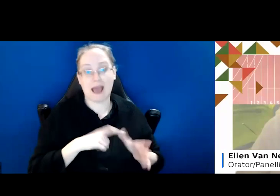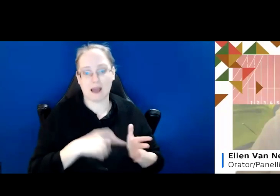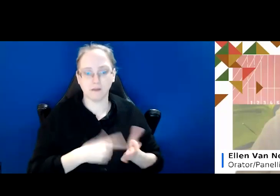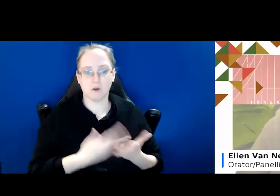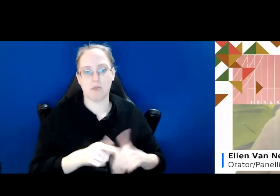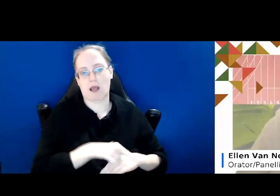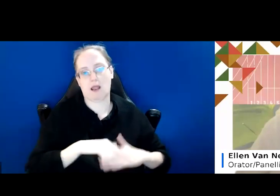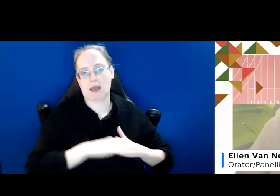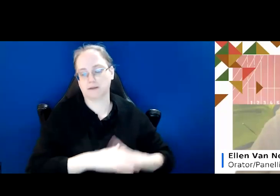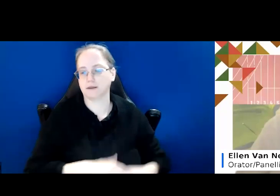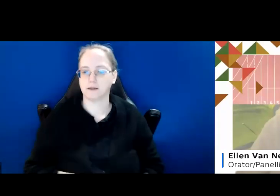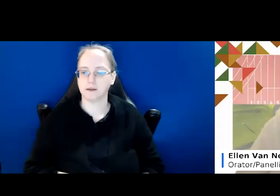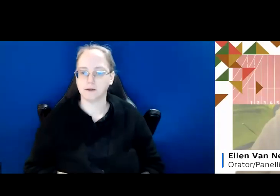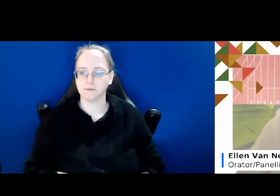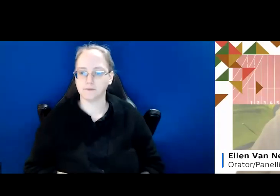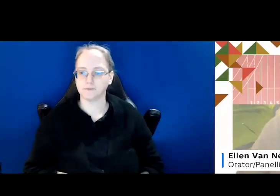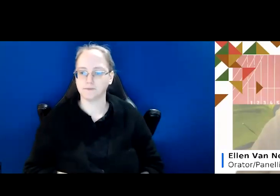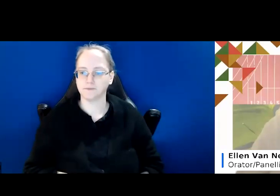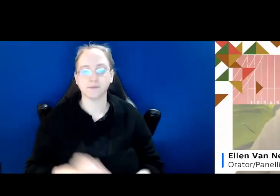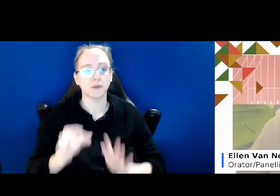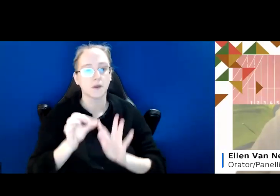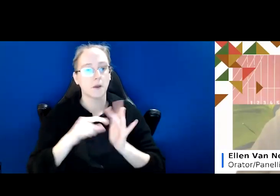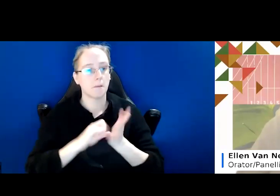march with lines is laid on top of a site